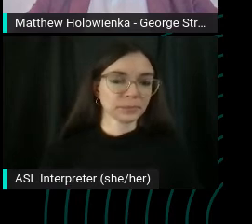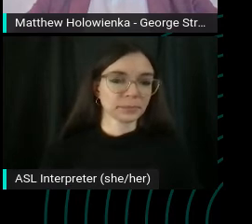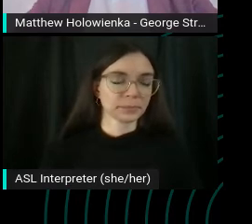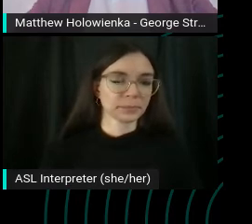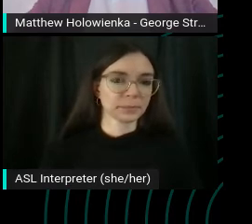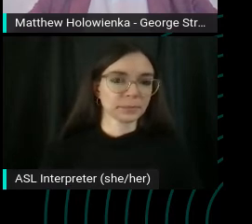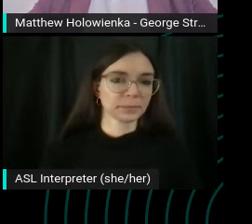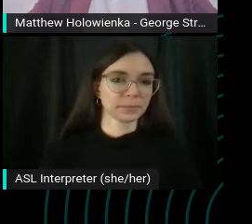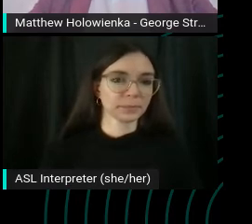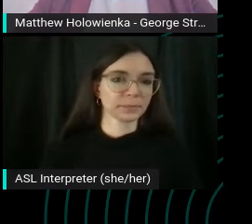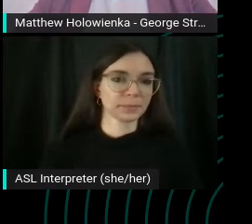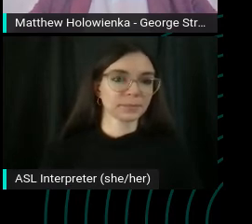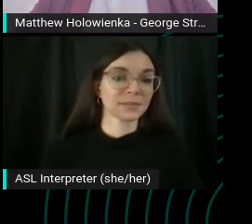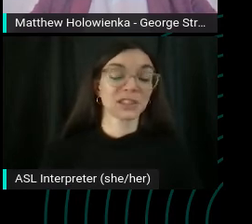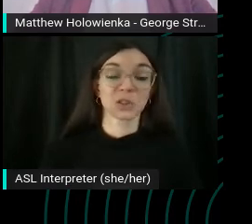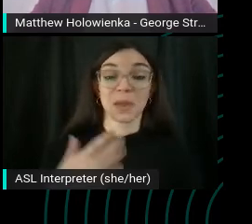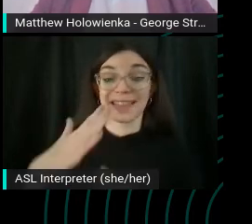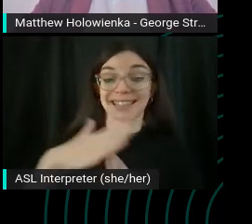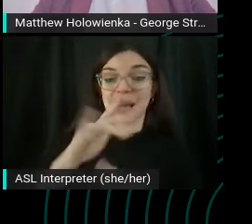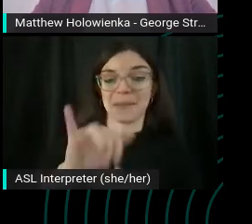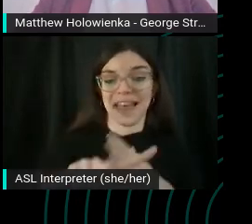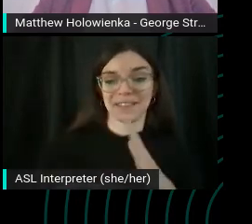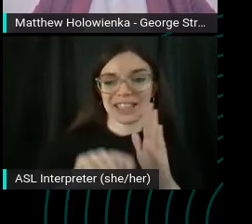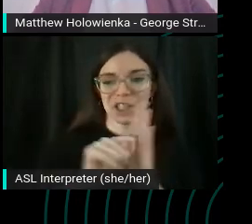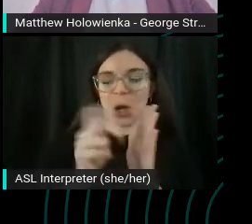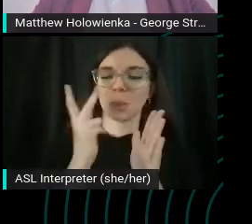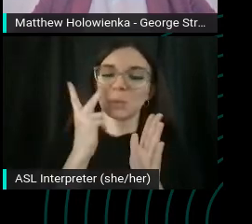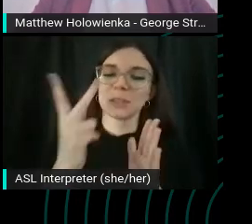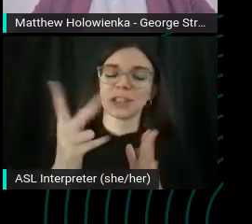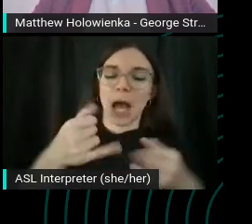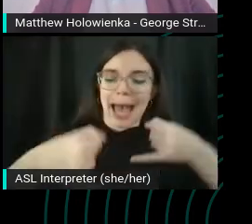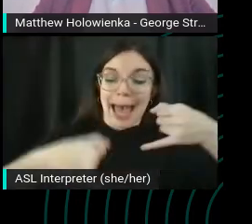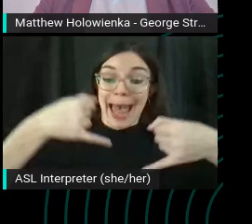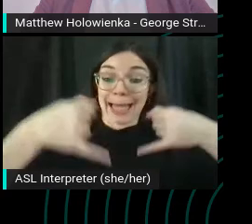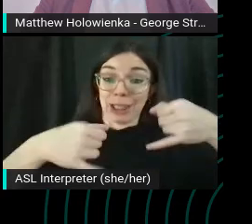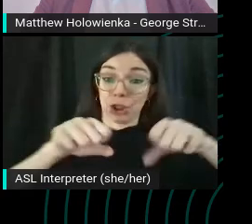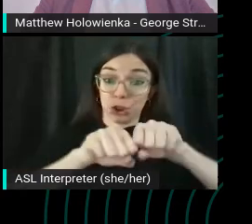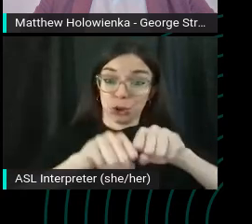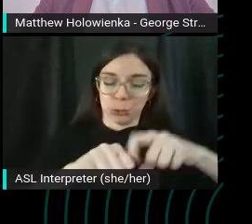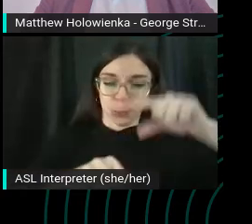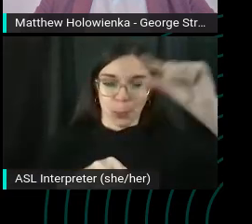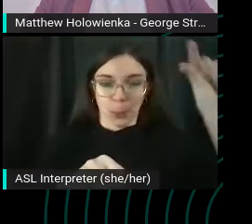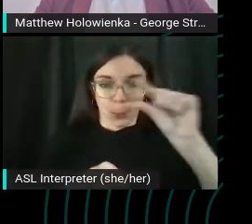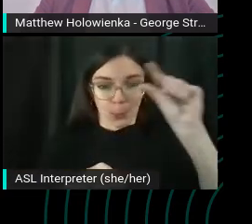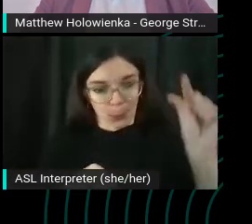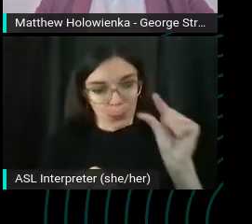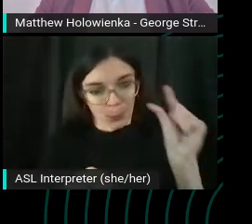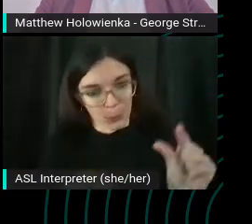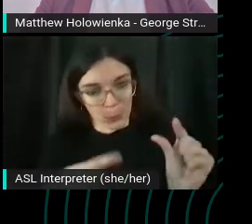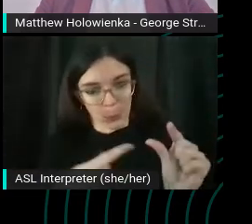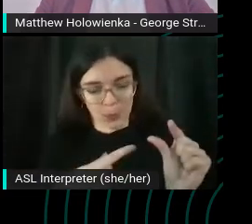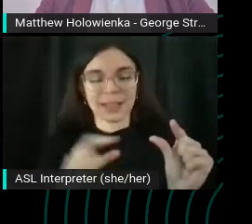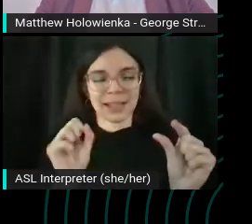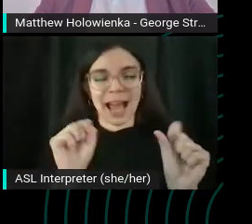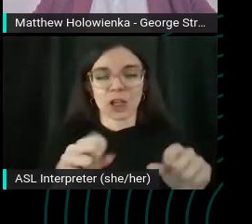So at the top of that video, you saw that the high heel shoe flew in, and I was able to reuse that animation that I had already made.